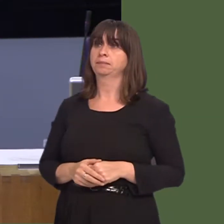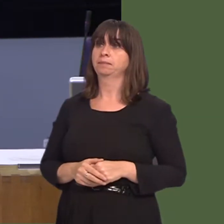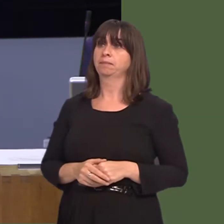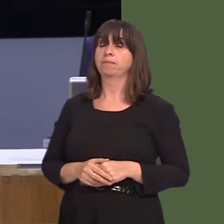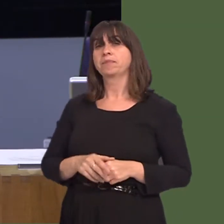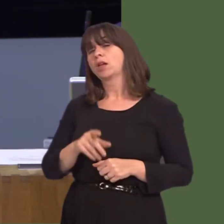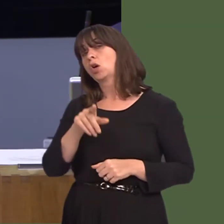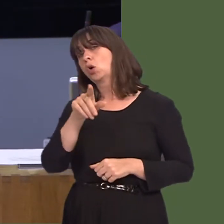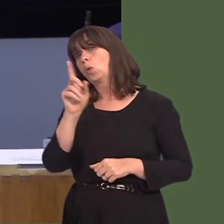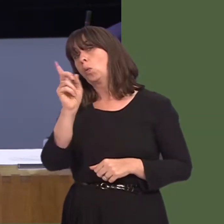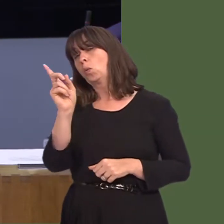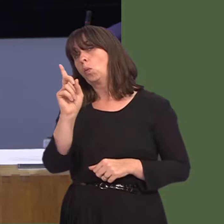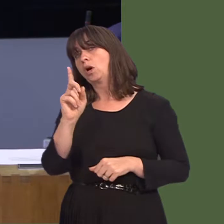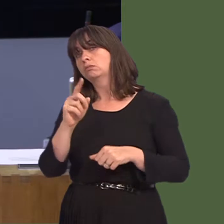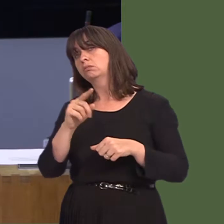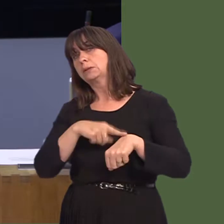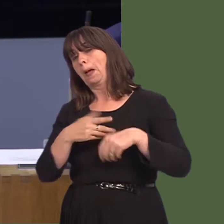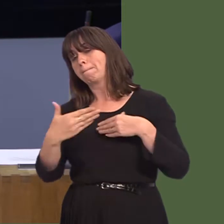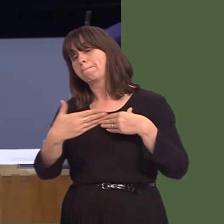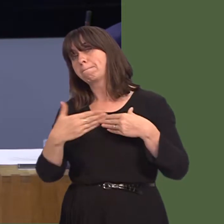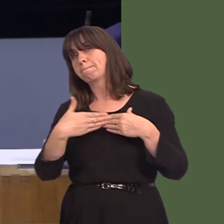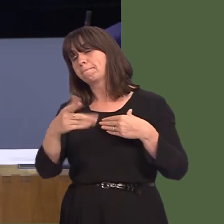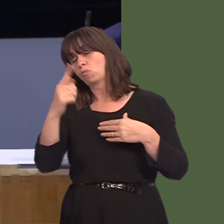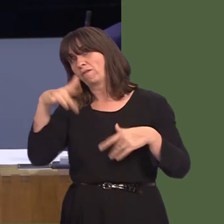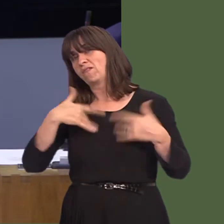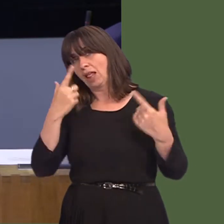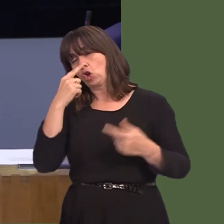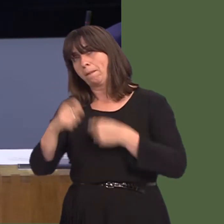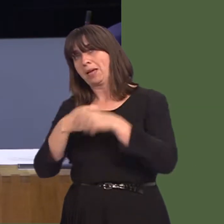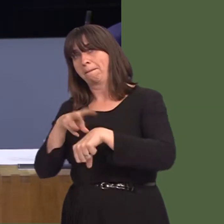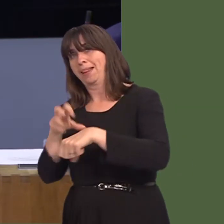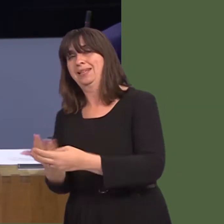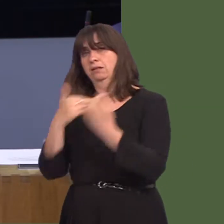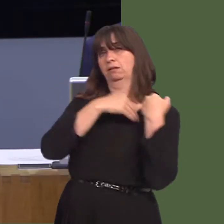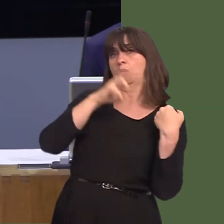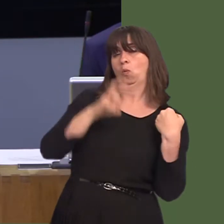And what sort of timescale would you envisage to have policing devolved to Wales?